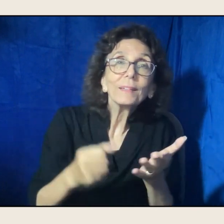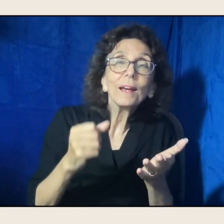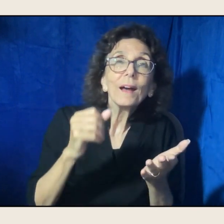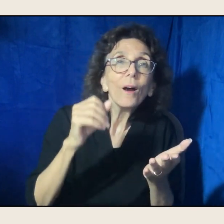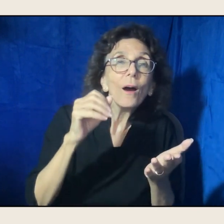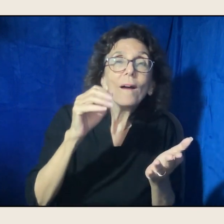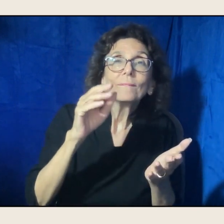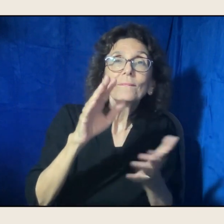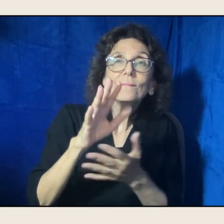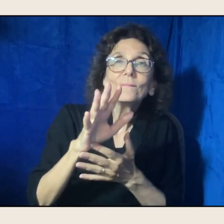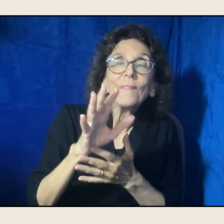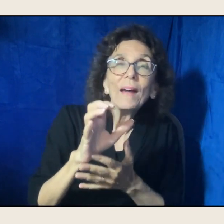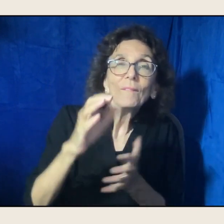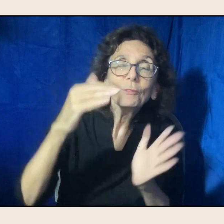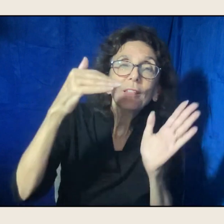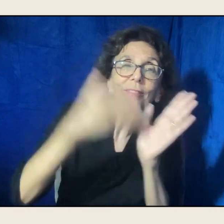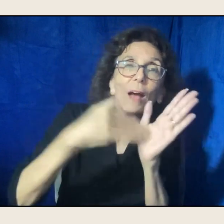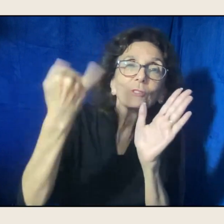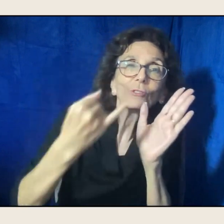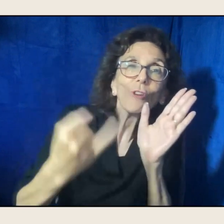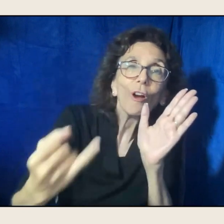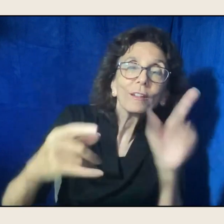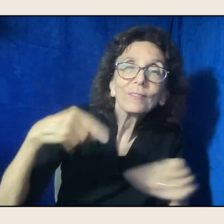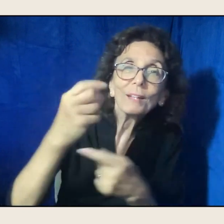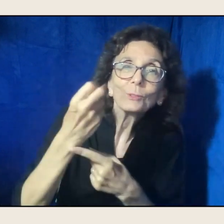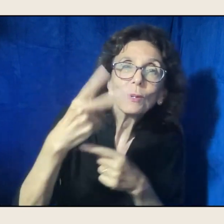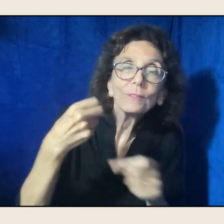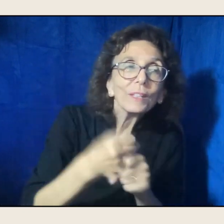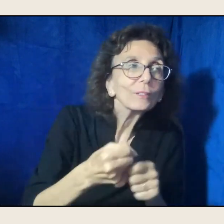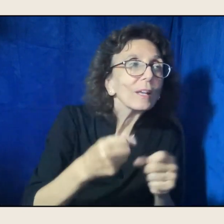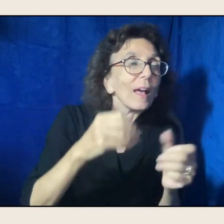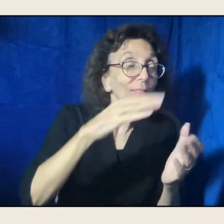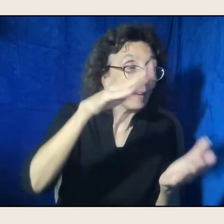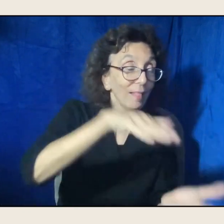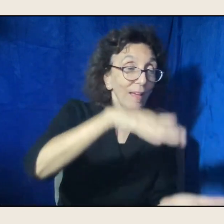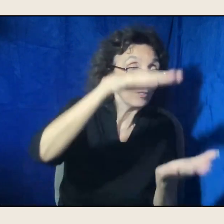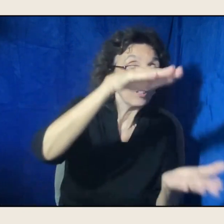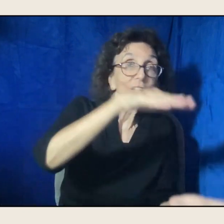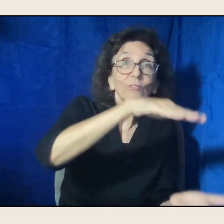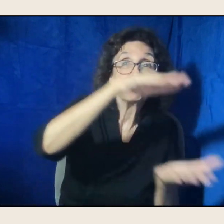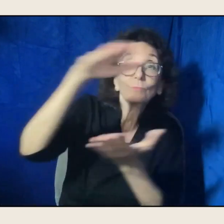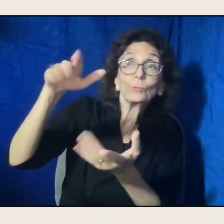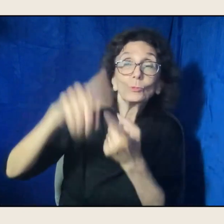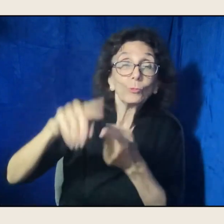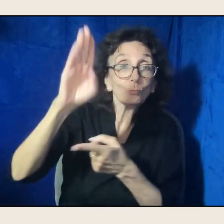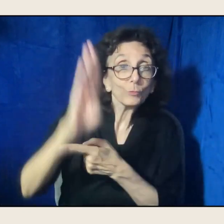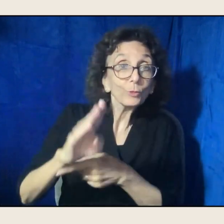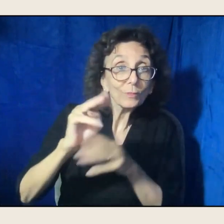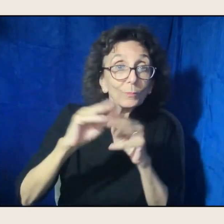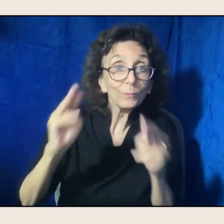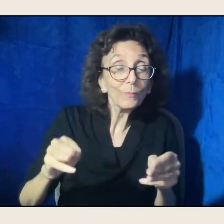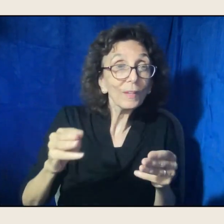and that collection was given to the Brooklyn museum. It's on view now. I think it's still there. We gave it because you can't sell that.